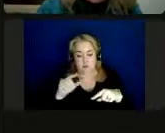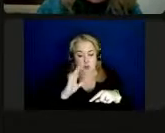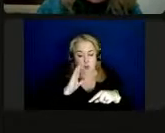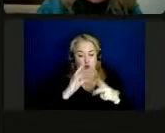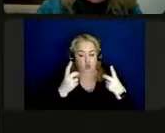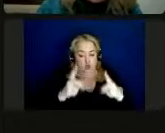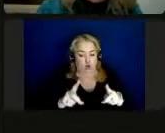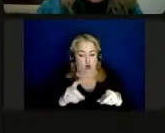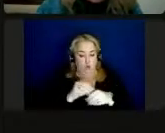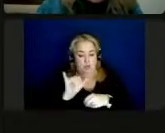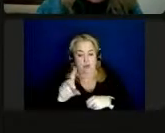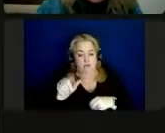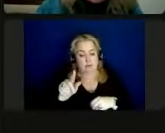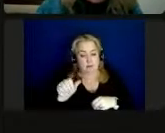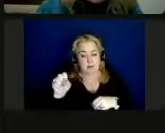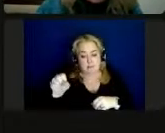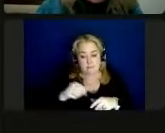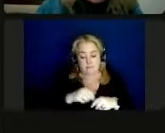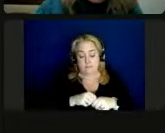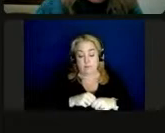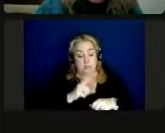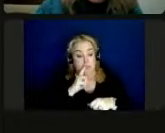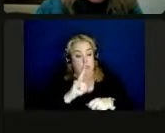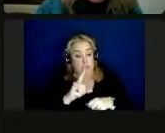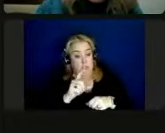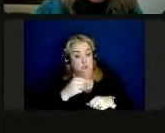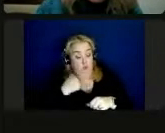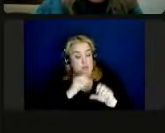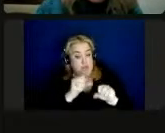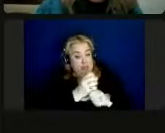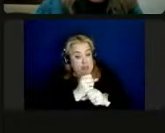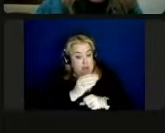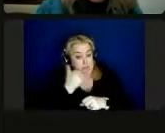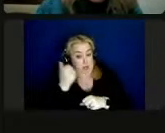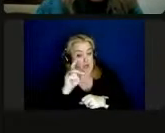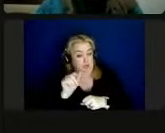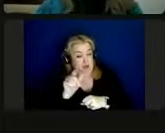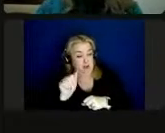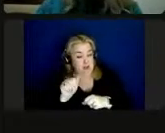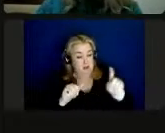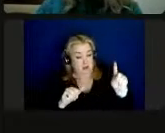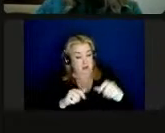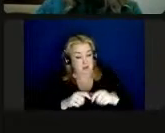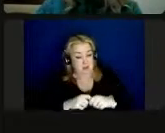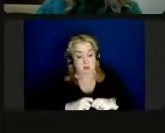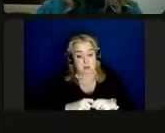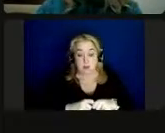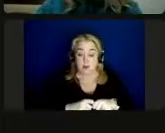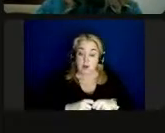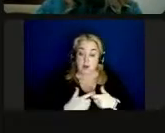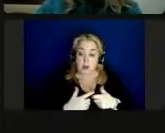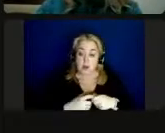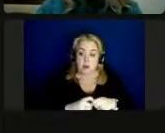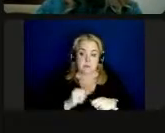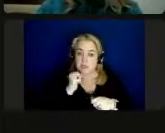DISCOUNT JUST TO TAKE INTO ACCOUNT SOME VERY FULL THAT